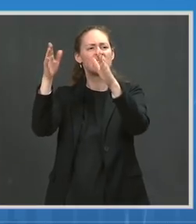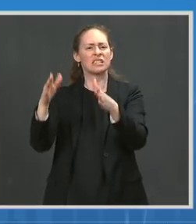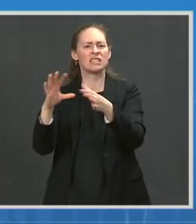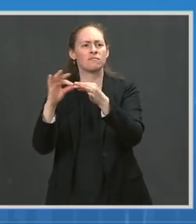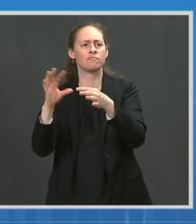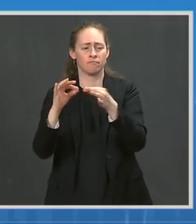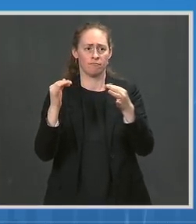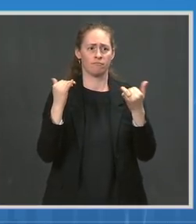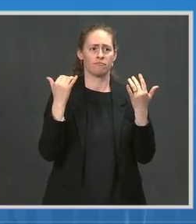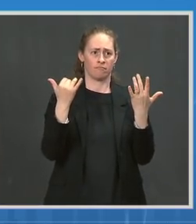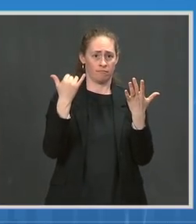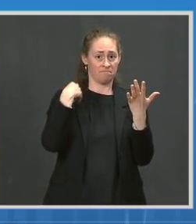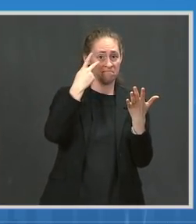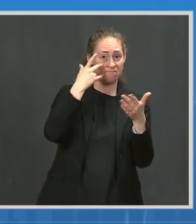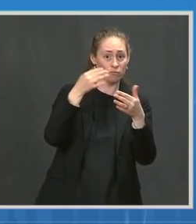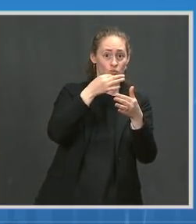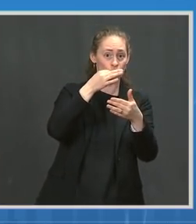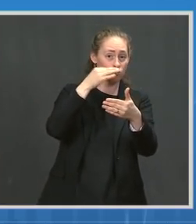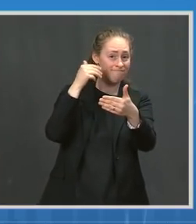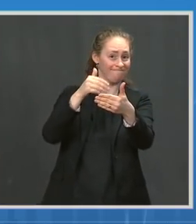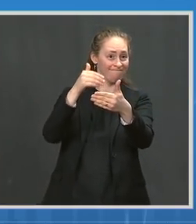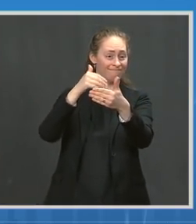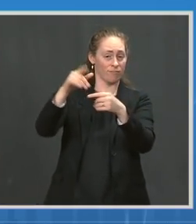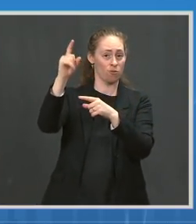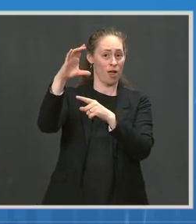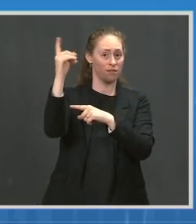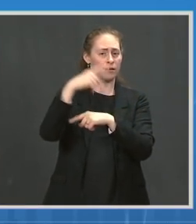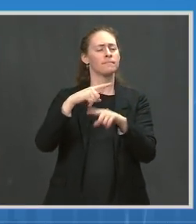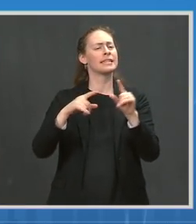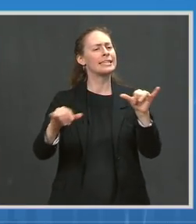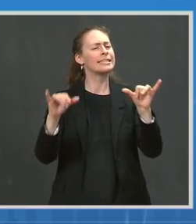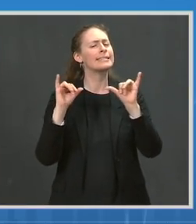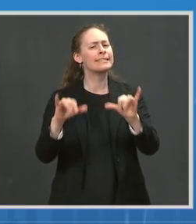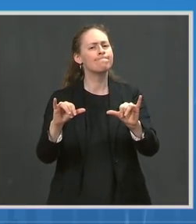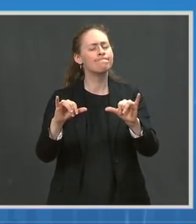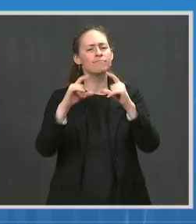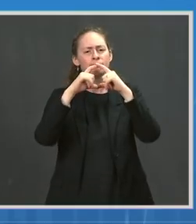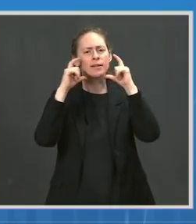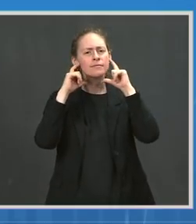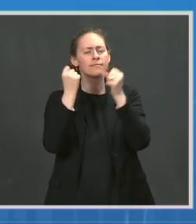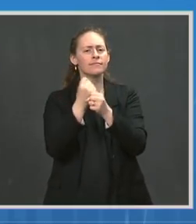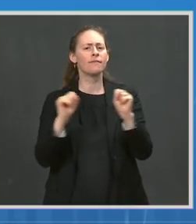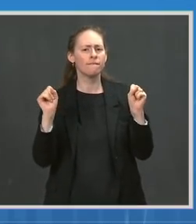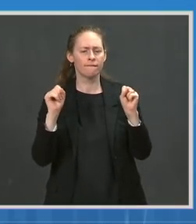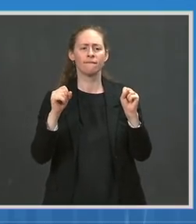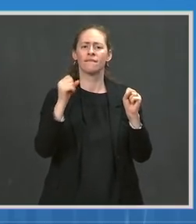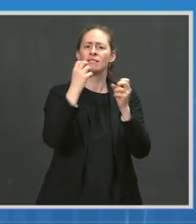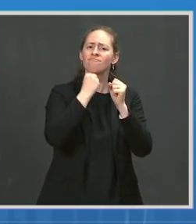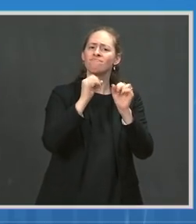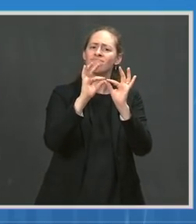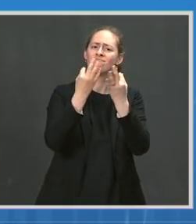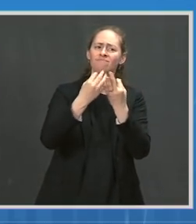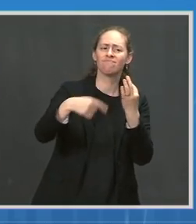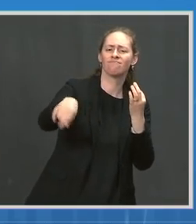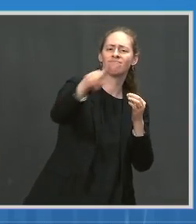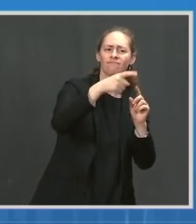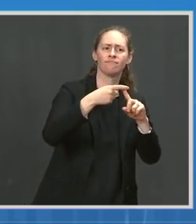So please mask up, everybody, because it does save lives. Next question. Moderator: Last question. Let's go to Zeke at the AP.